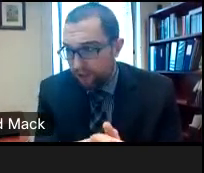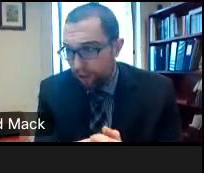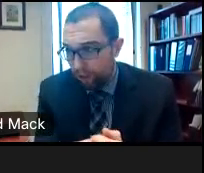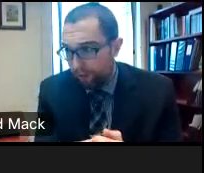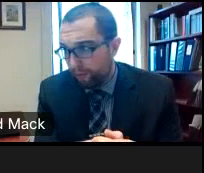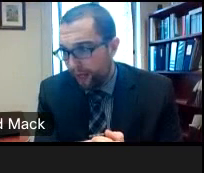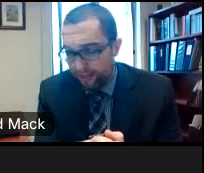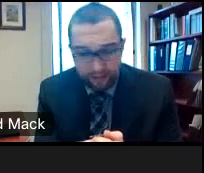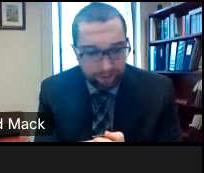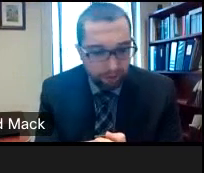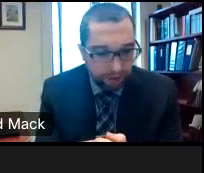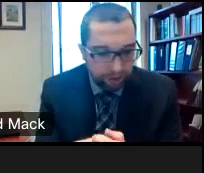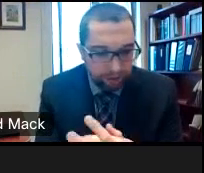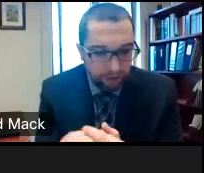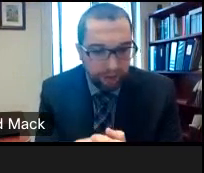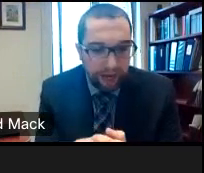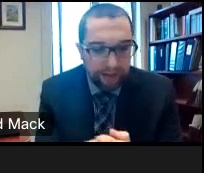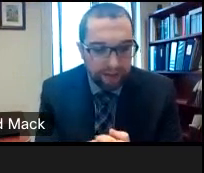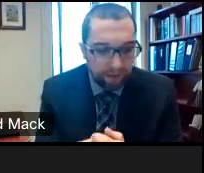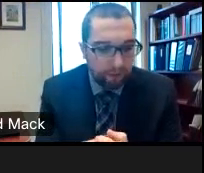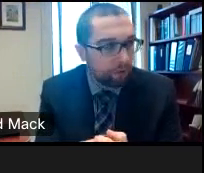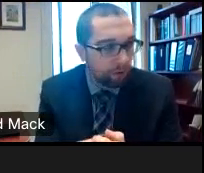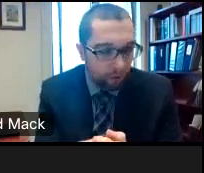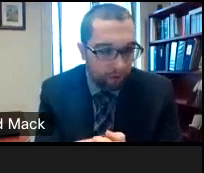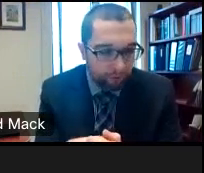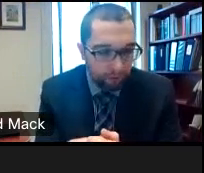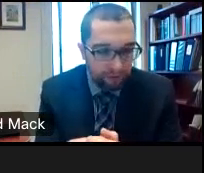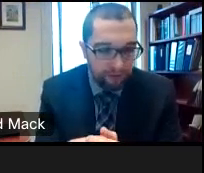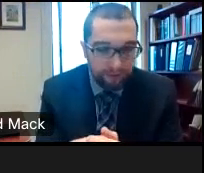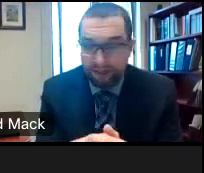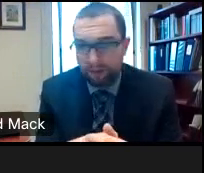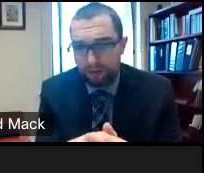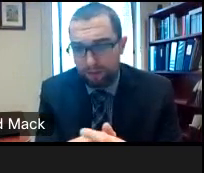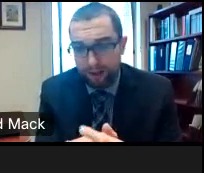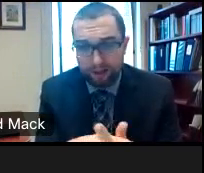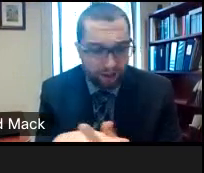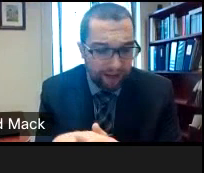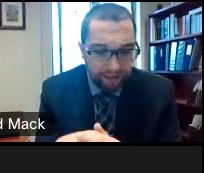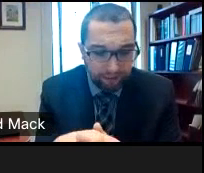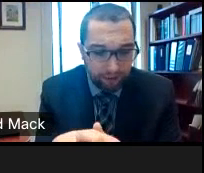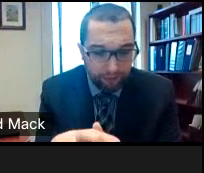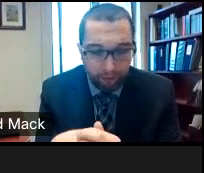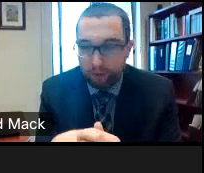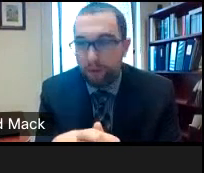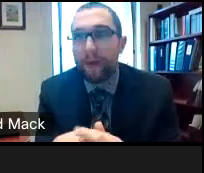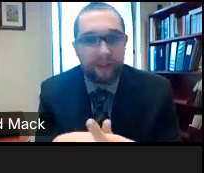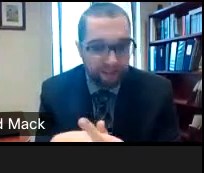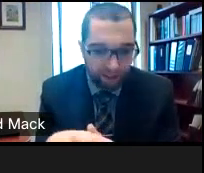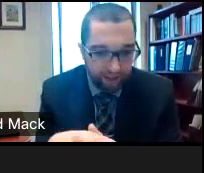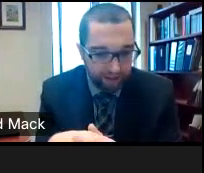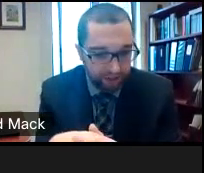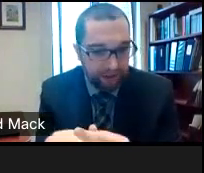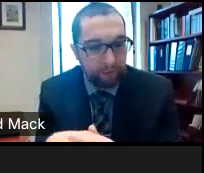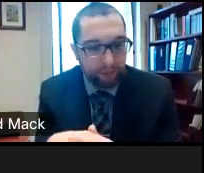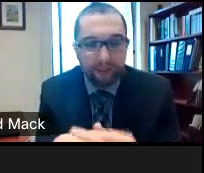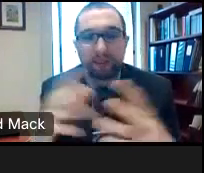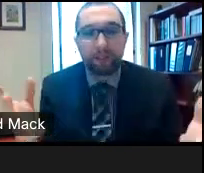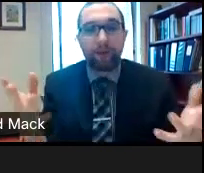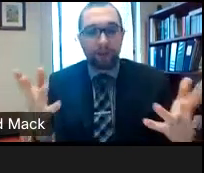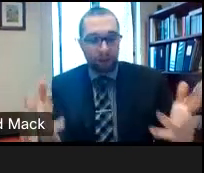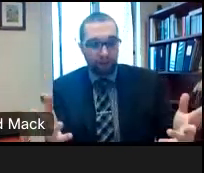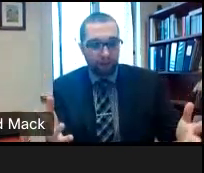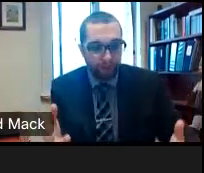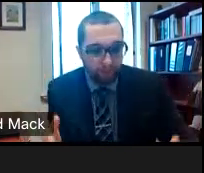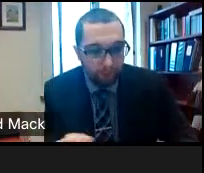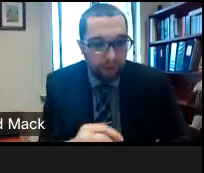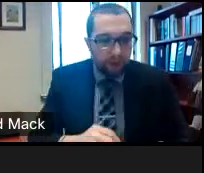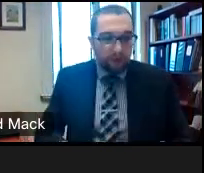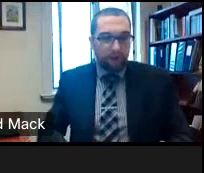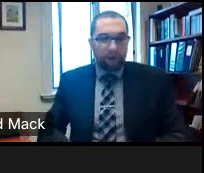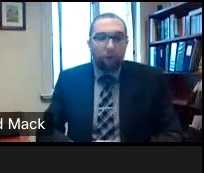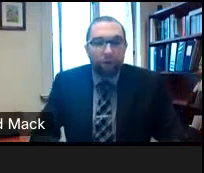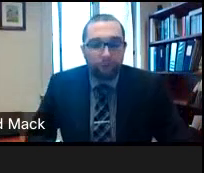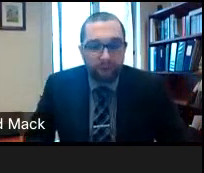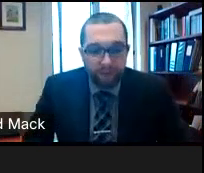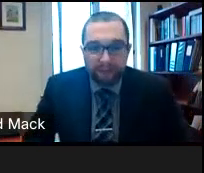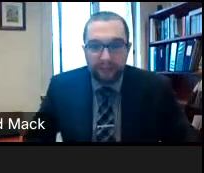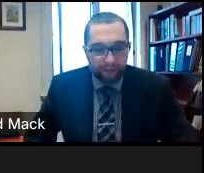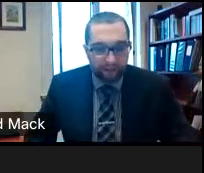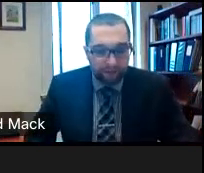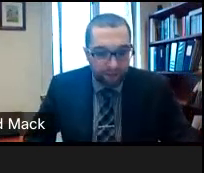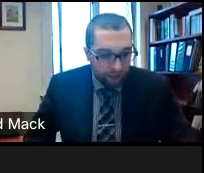So, for the past several years per guidance from local code enforcement, my my clients have gone through tremendous links to try to bring this building up to code enforcement standards.